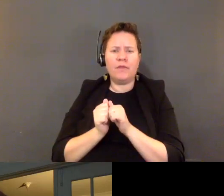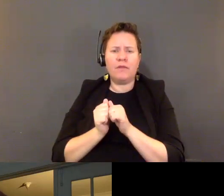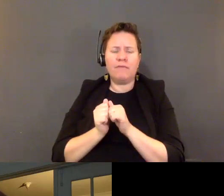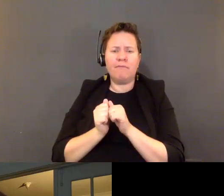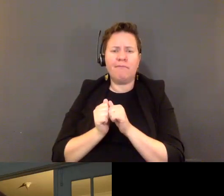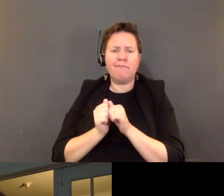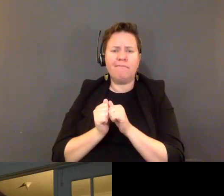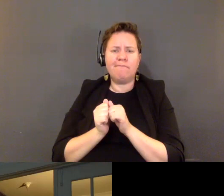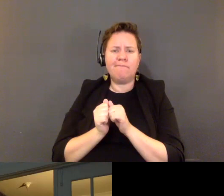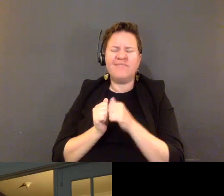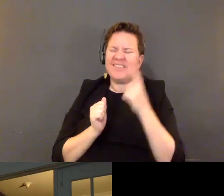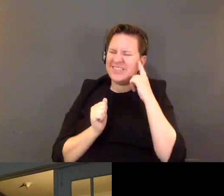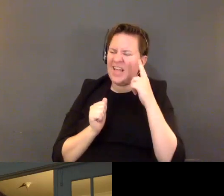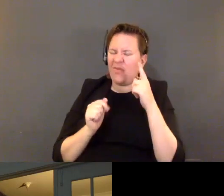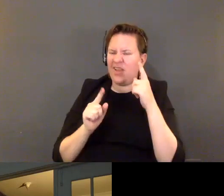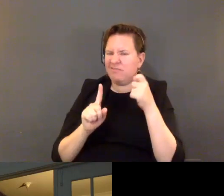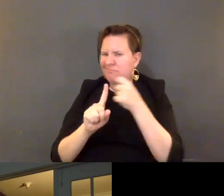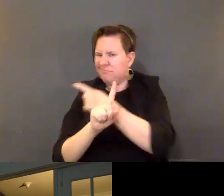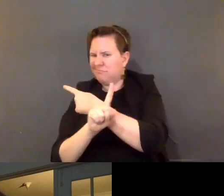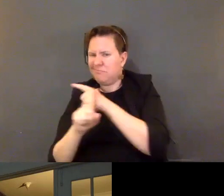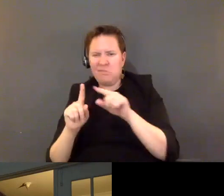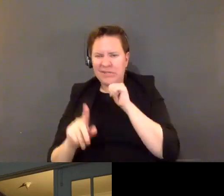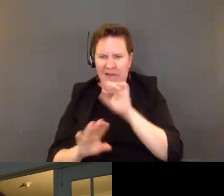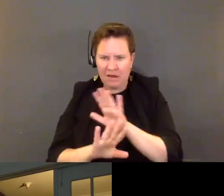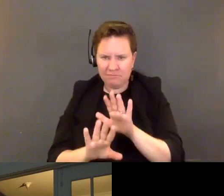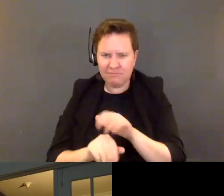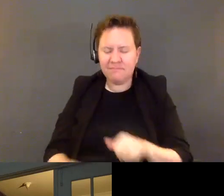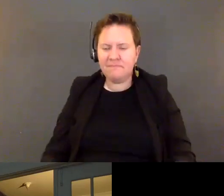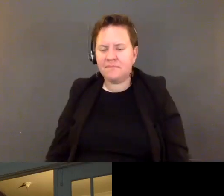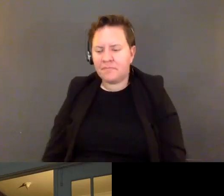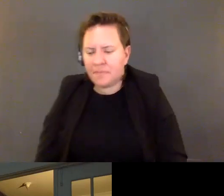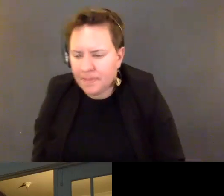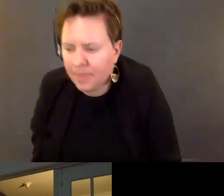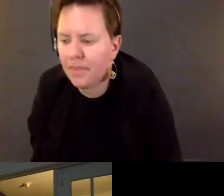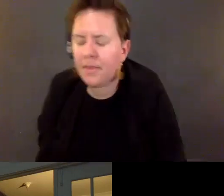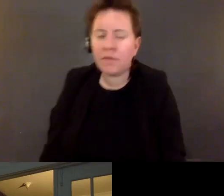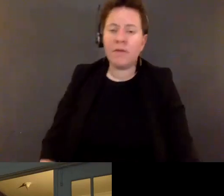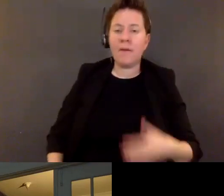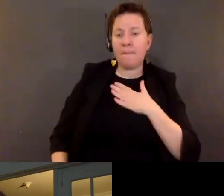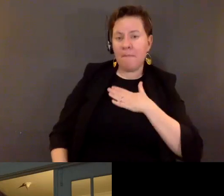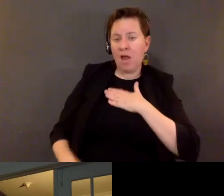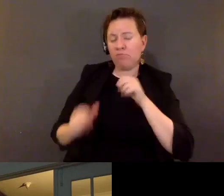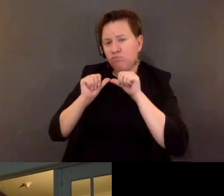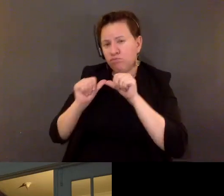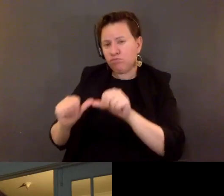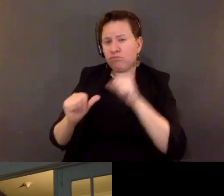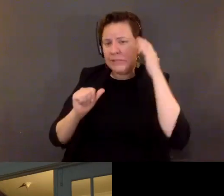this will sound like a segue it's not um my ongoing theory about why people believe in god